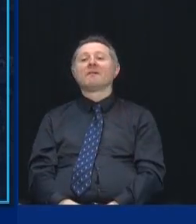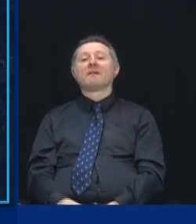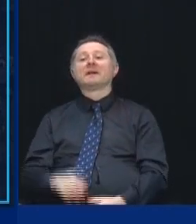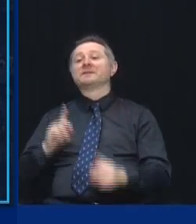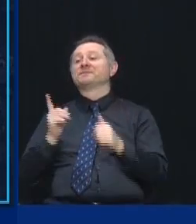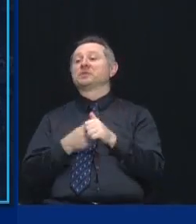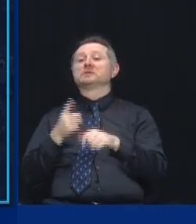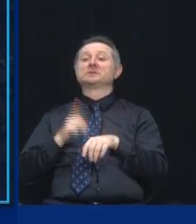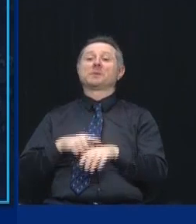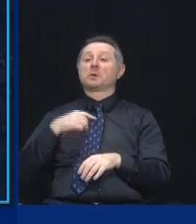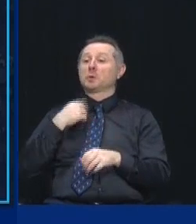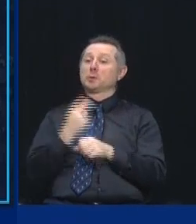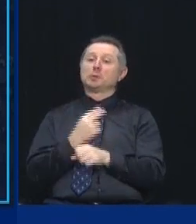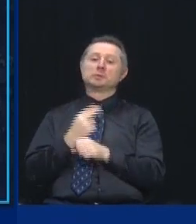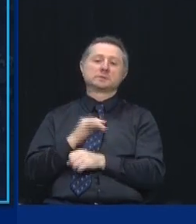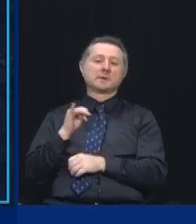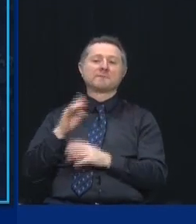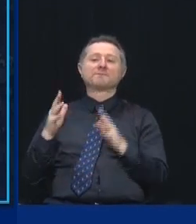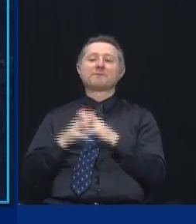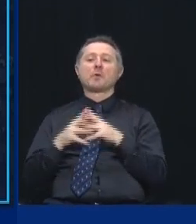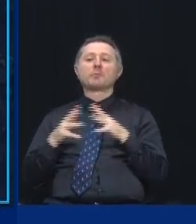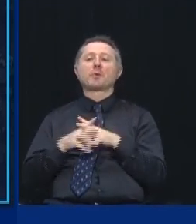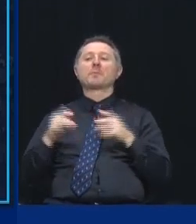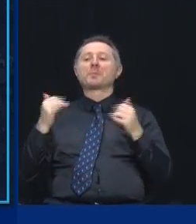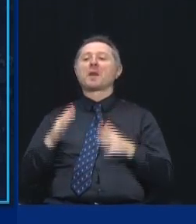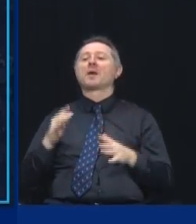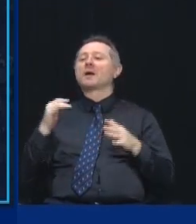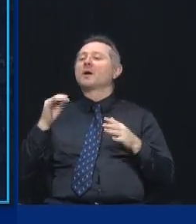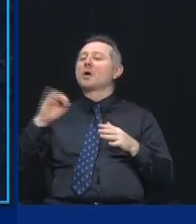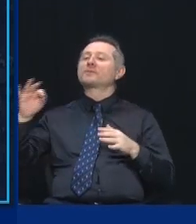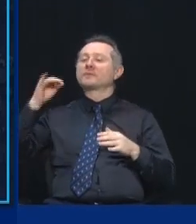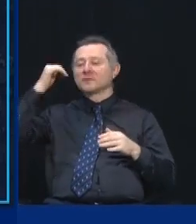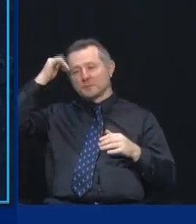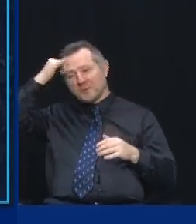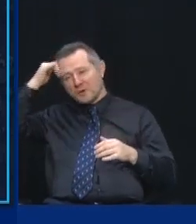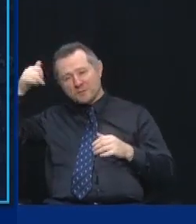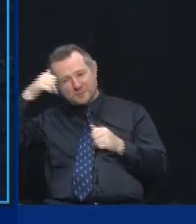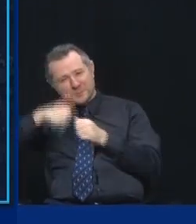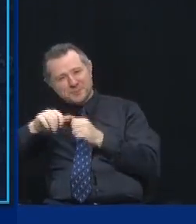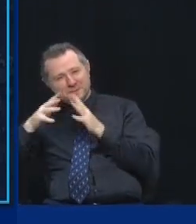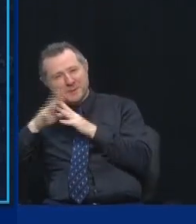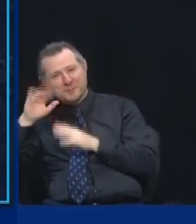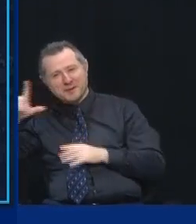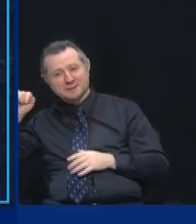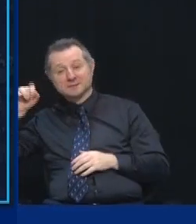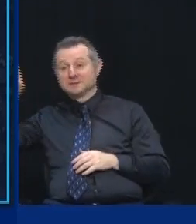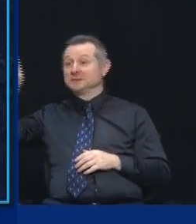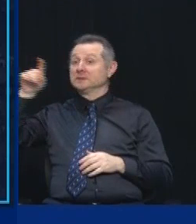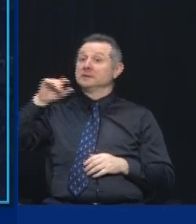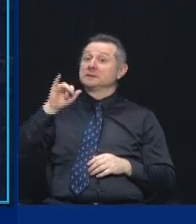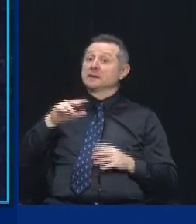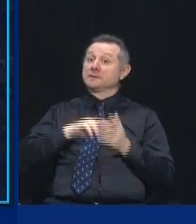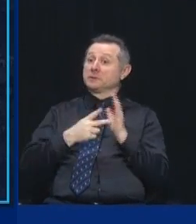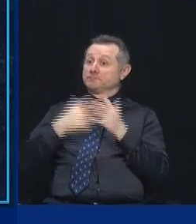FEET. WE STARTED THIS WITH THE PLAYOFF